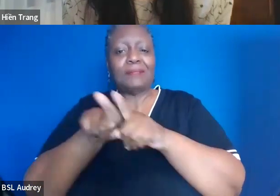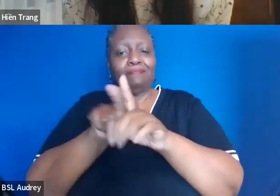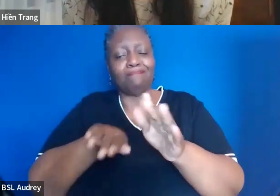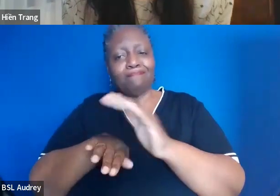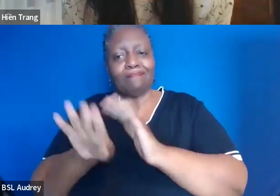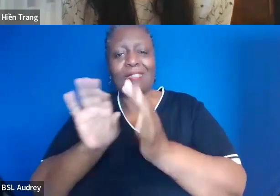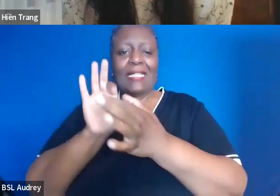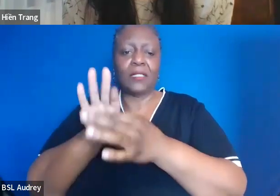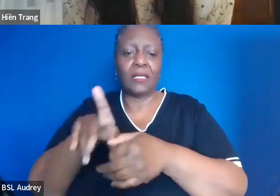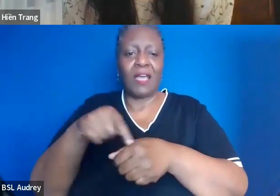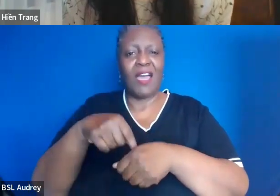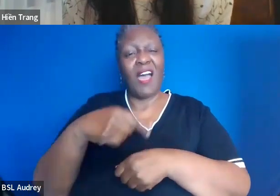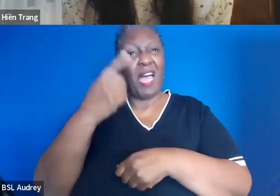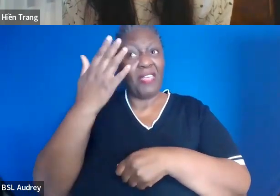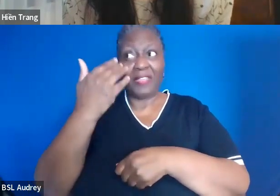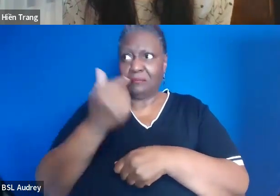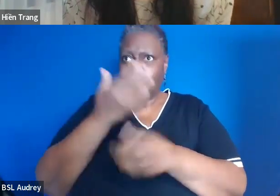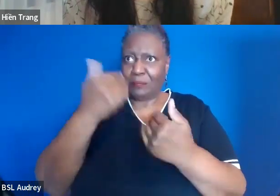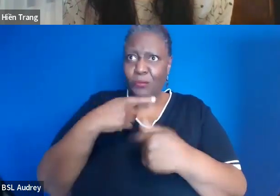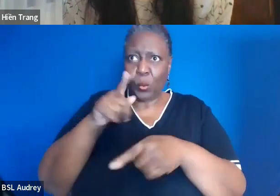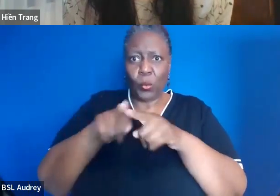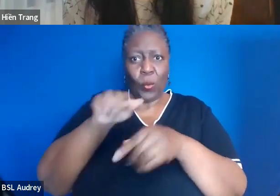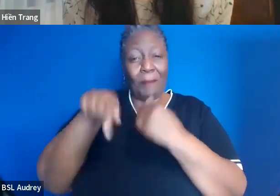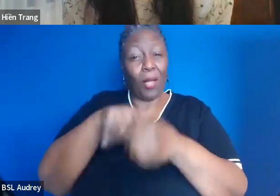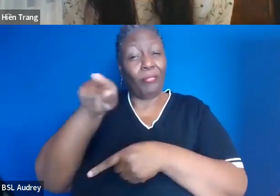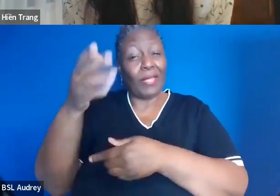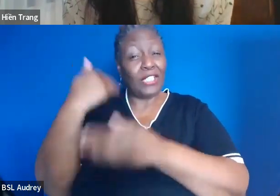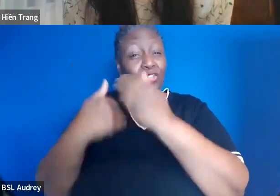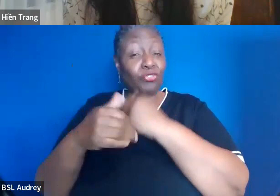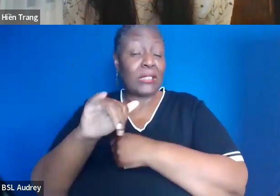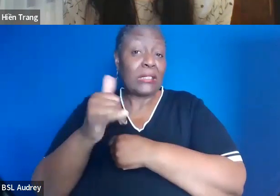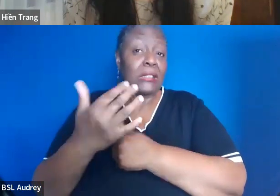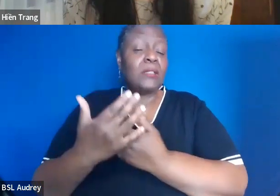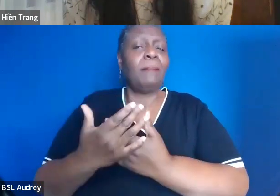was probably aware of this history of or maybe maybe not but just knowing that whether or